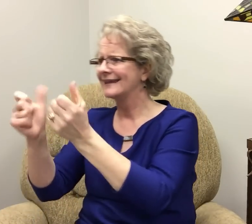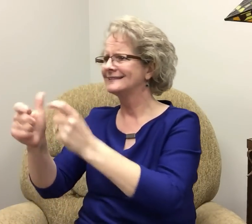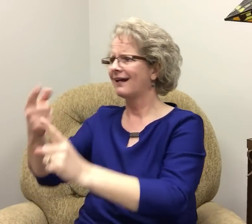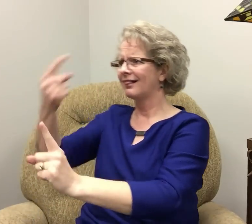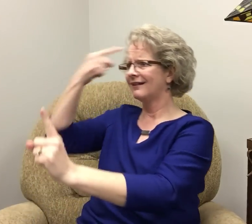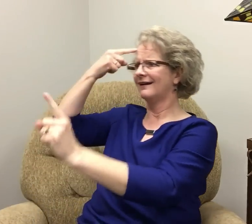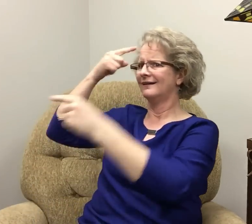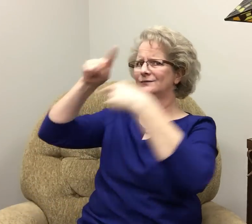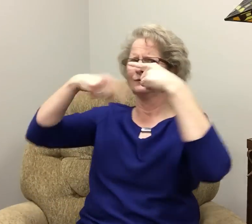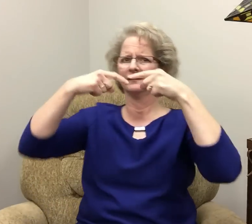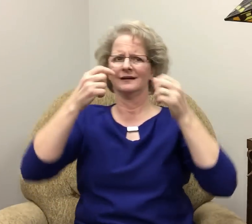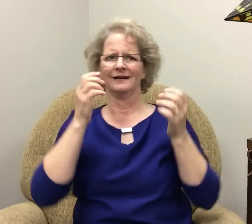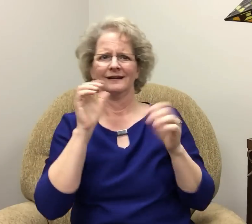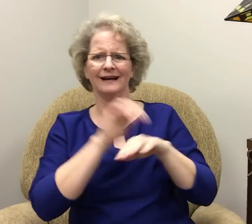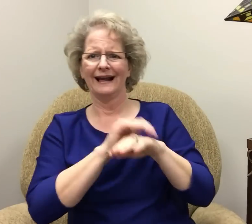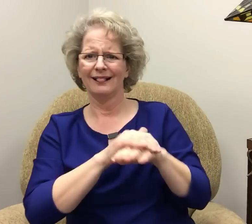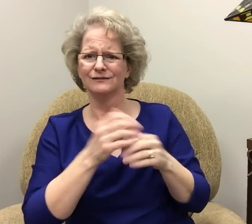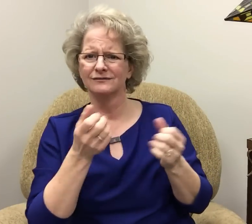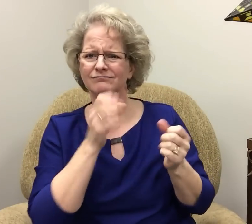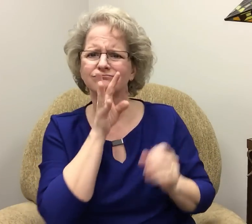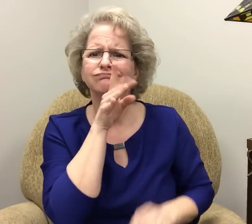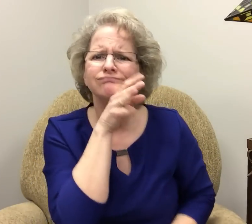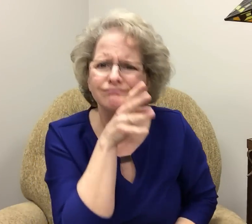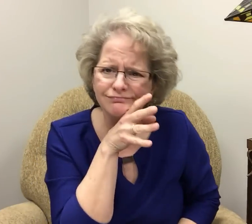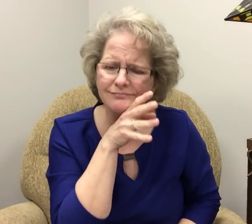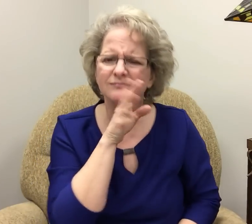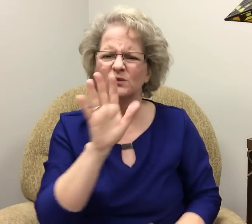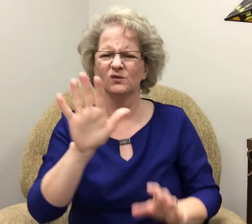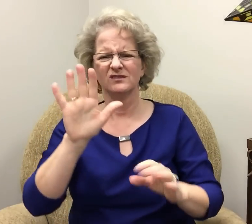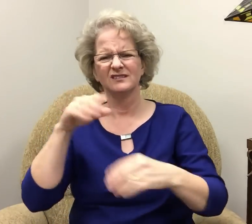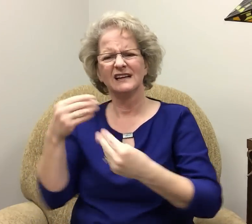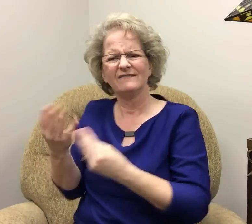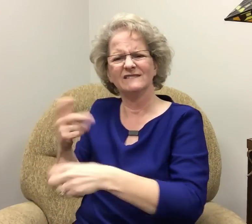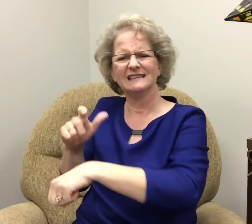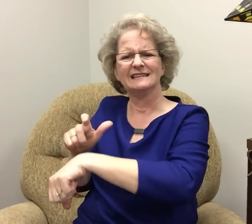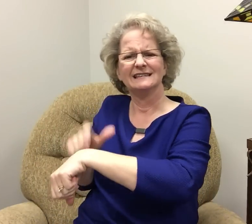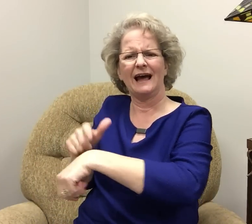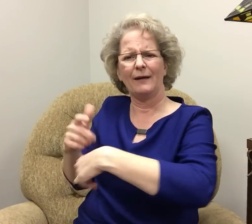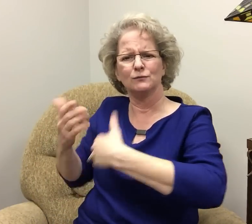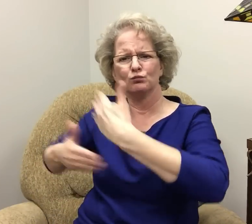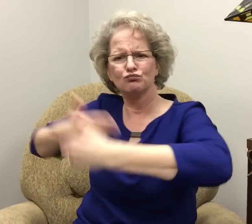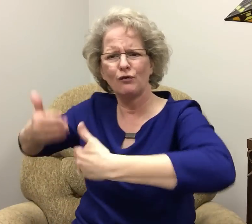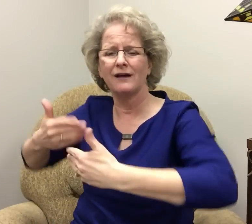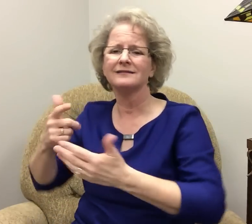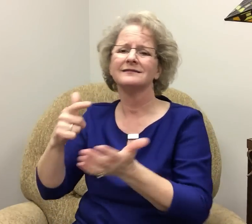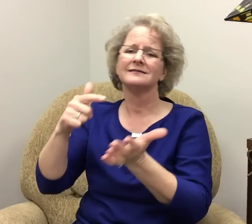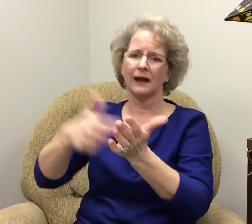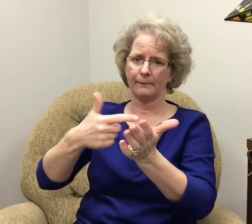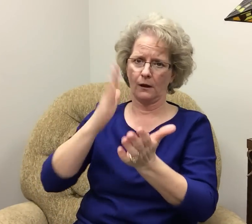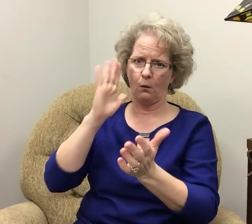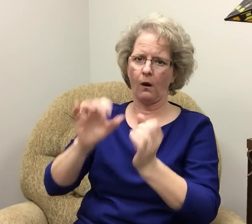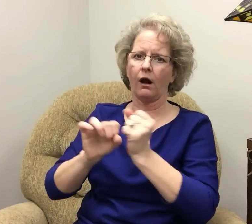a message between American Sign Language and English and so needs a little extra time to